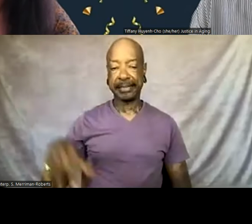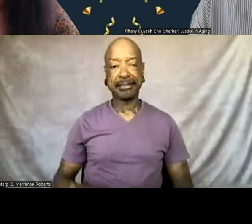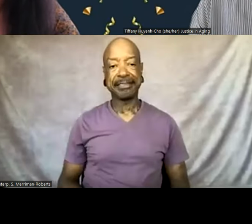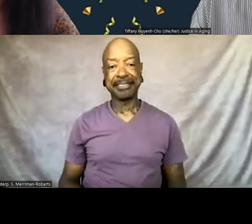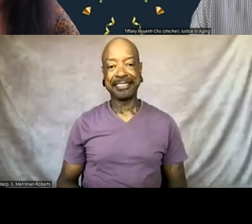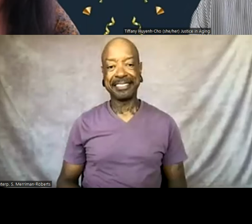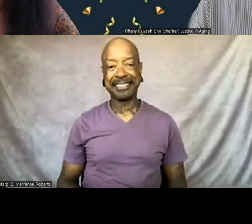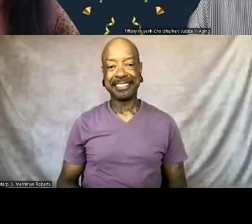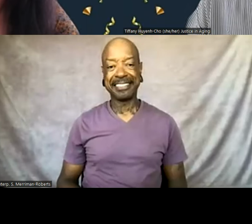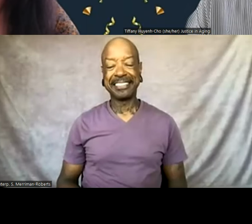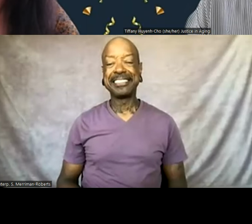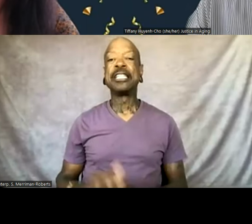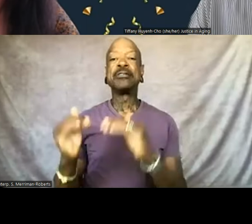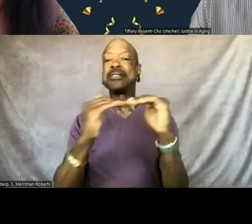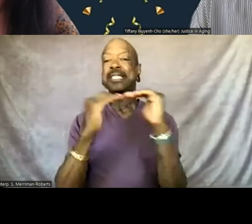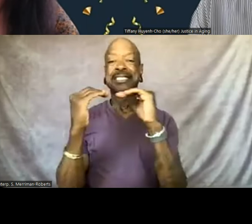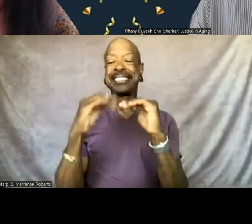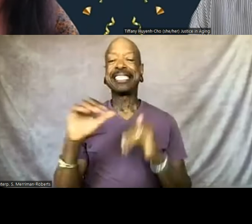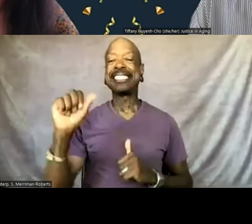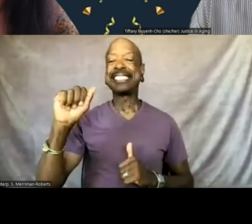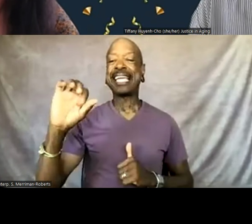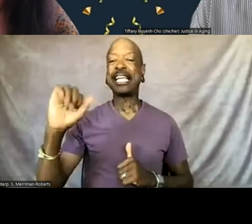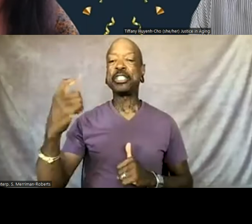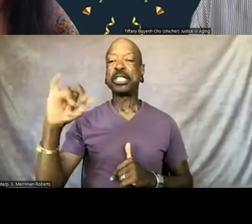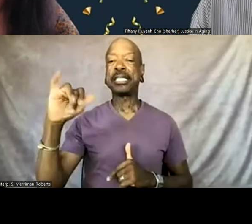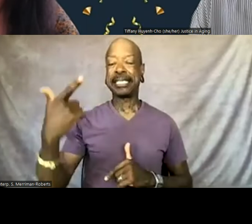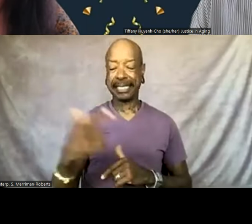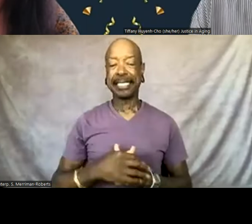action.org. Thank you inform western center on law and